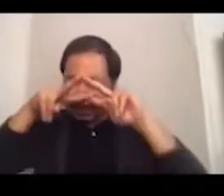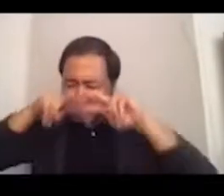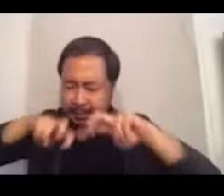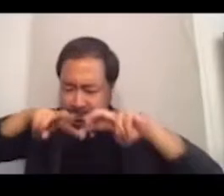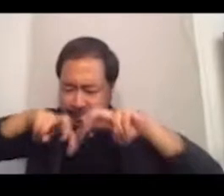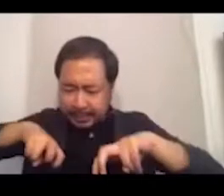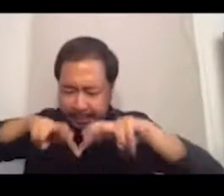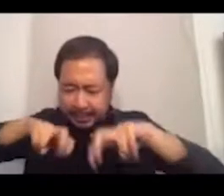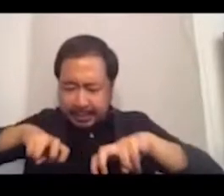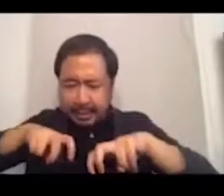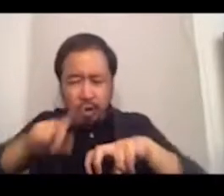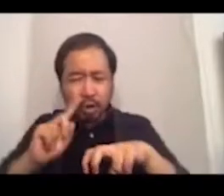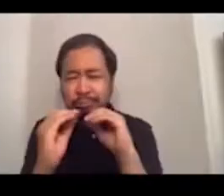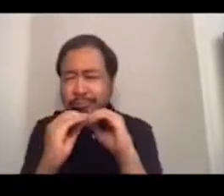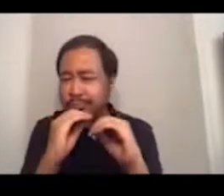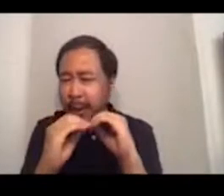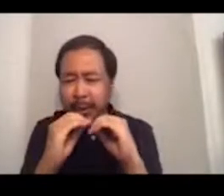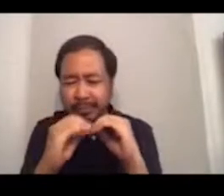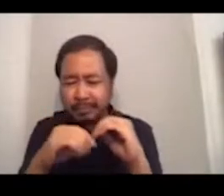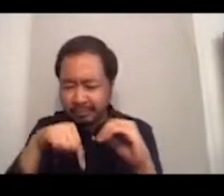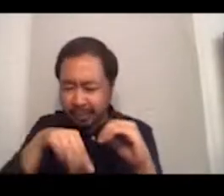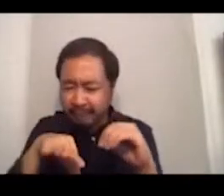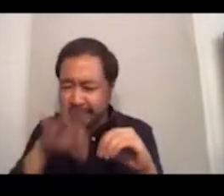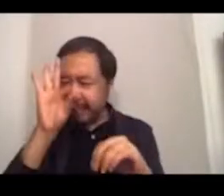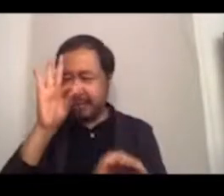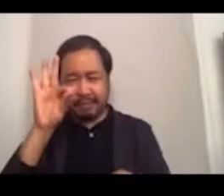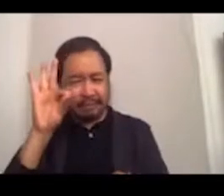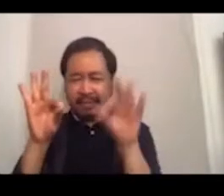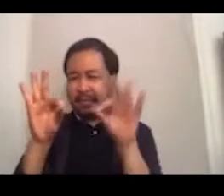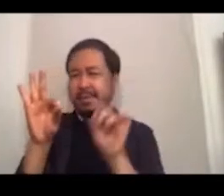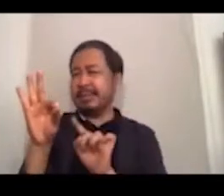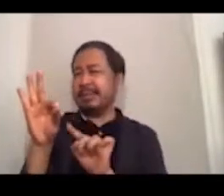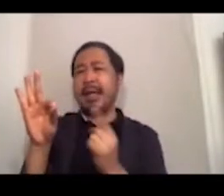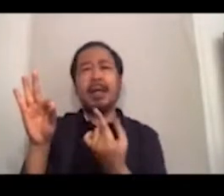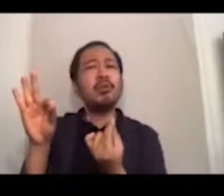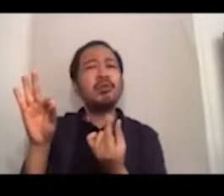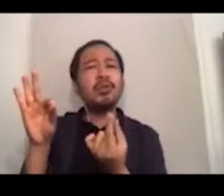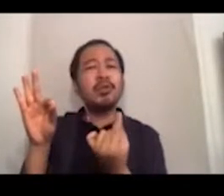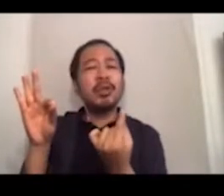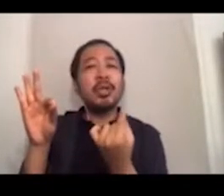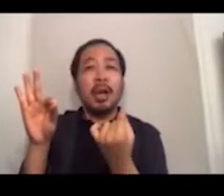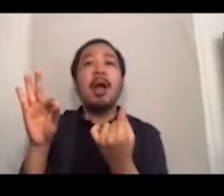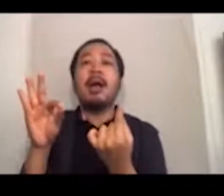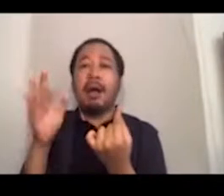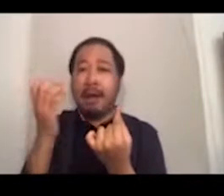So as a result of those two challenges,